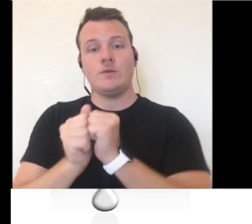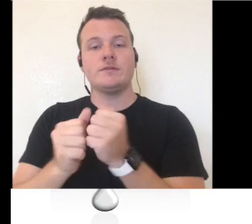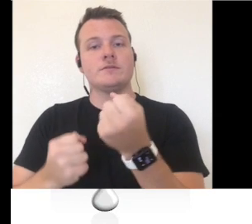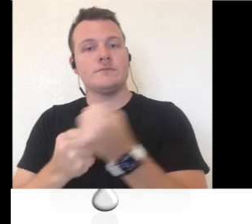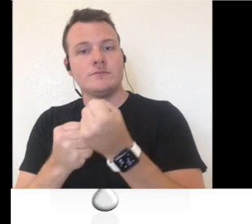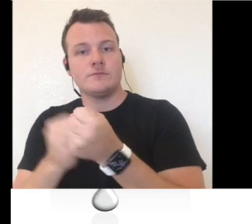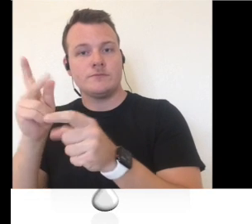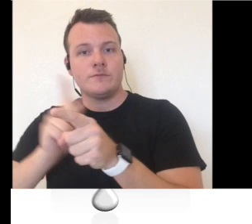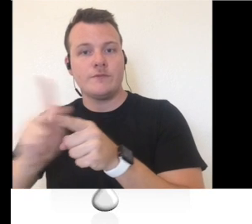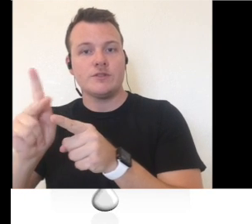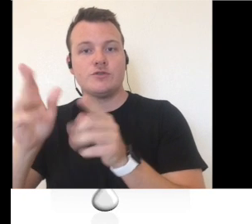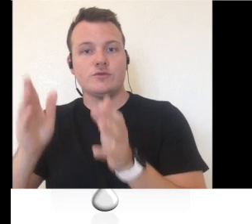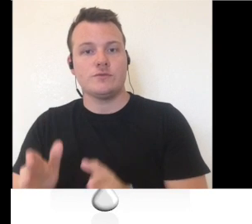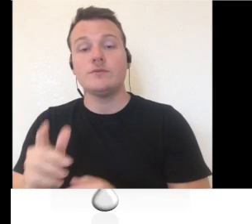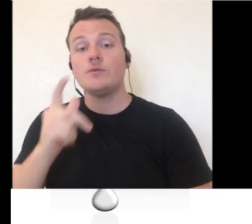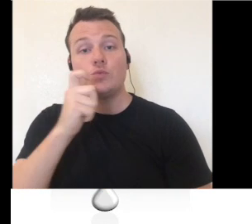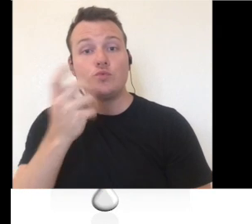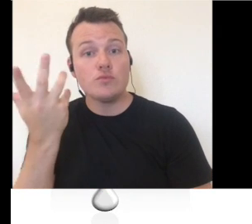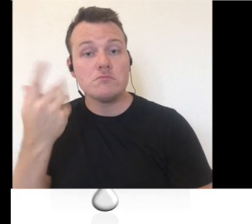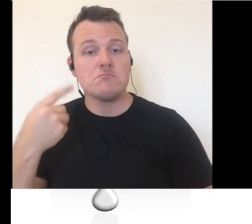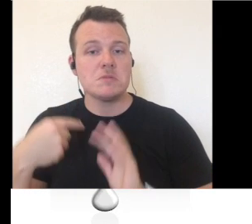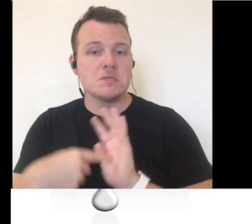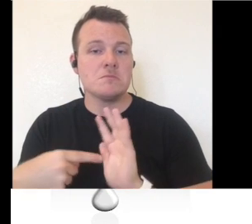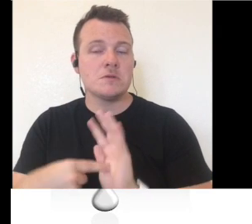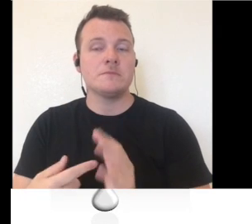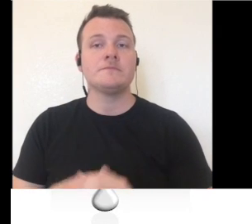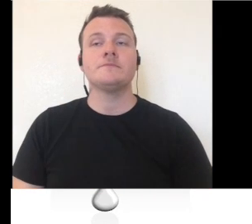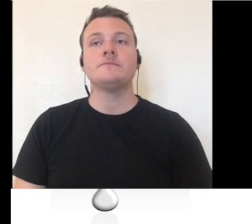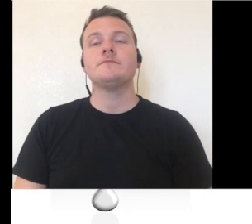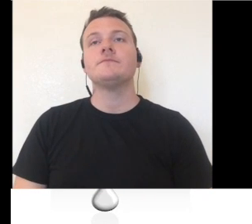then there's also the business alliances with supportive professionals. These